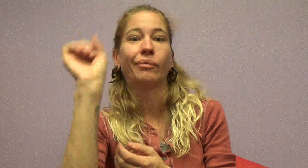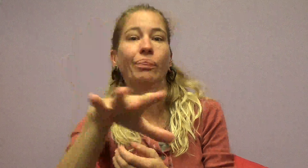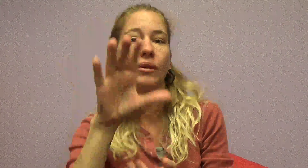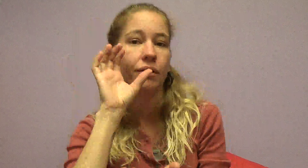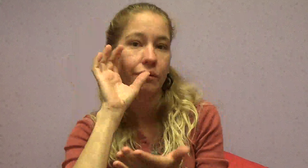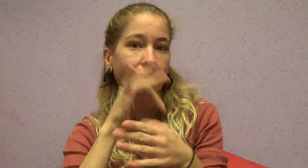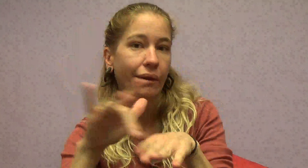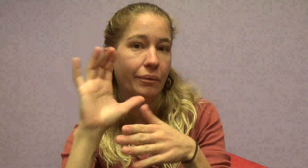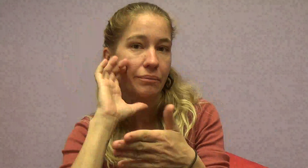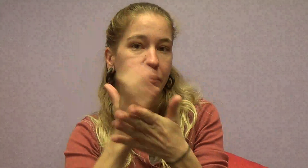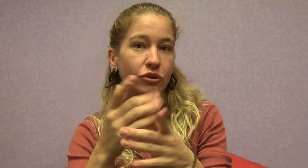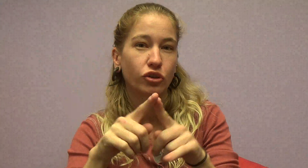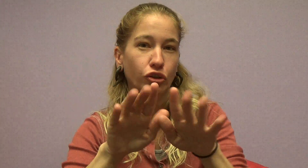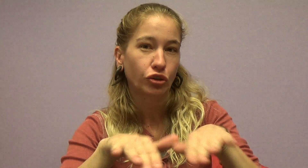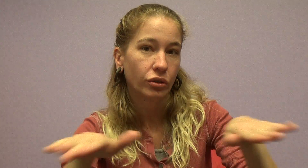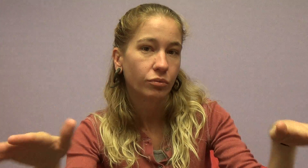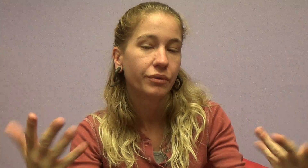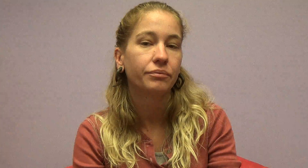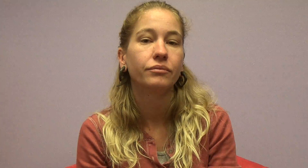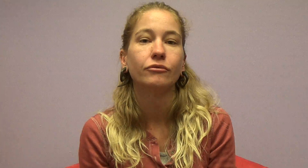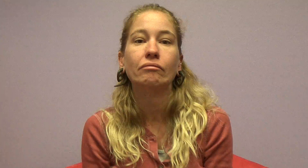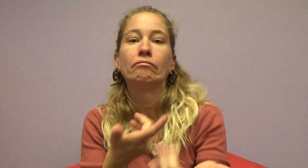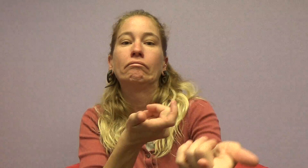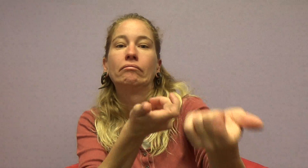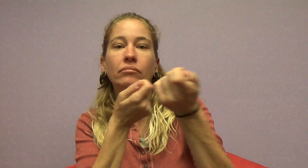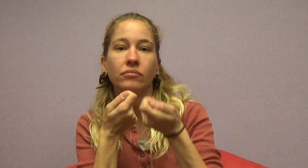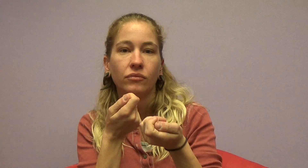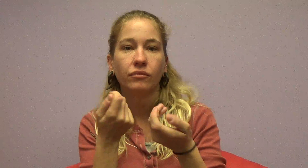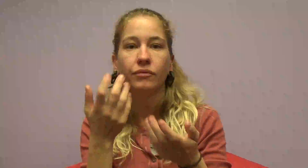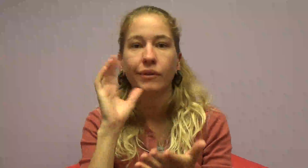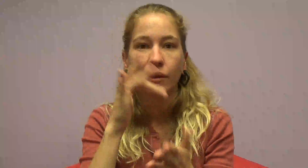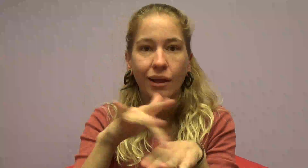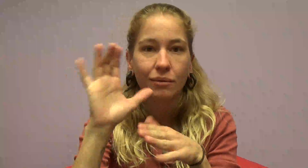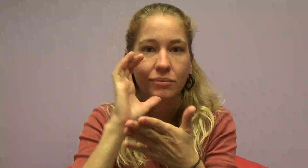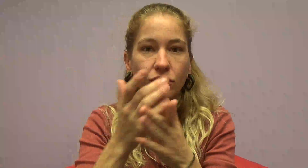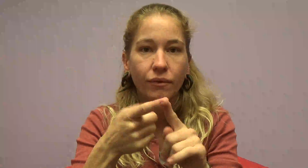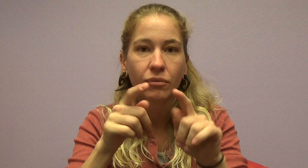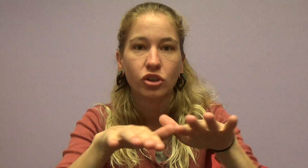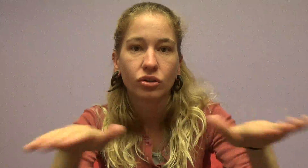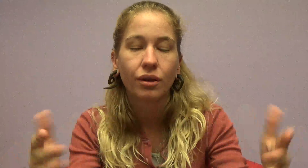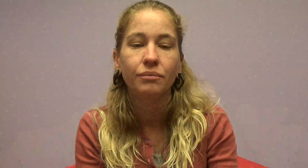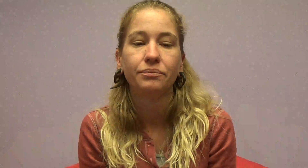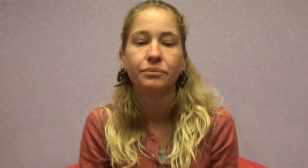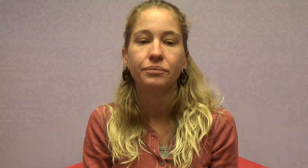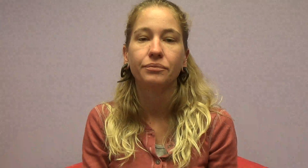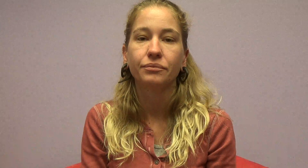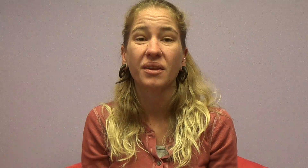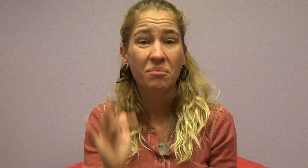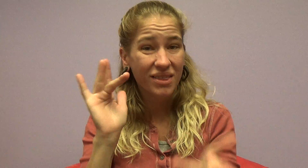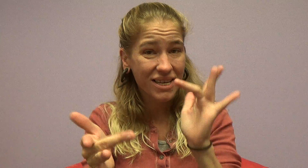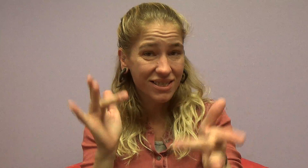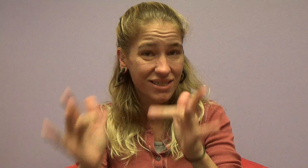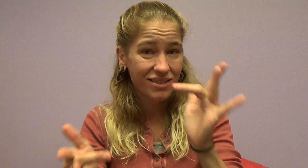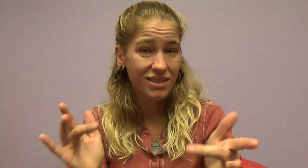Sending nude pictures to children, luring children to send pictures of themselves naked. Molesting.